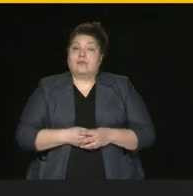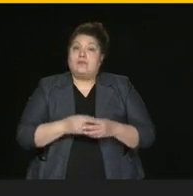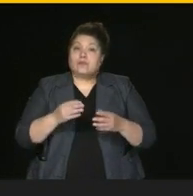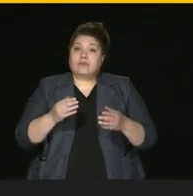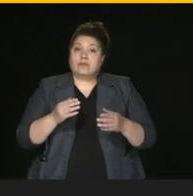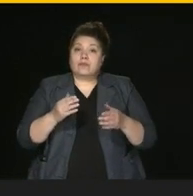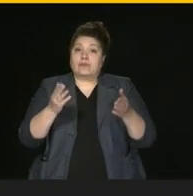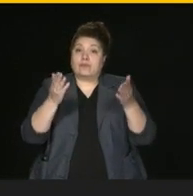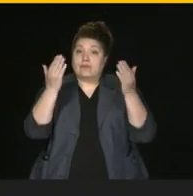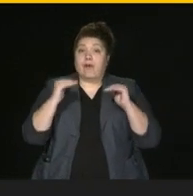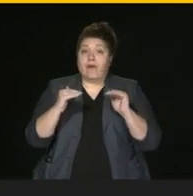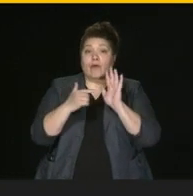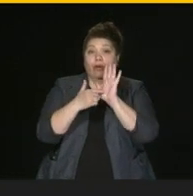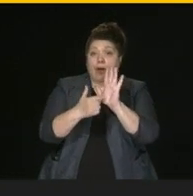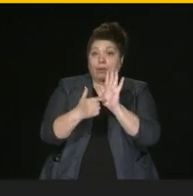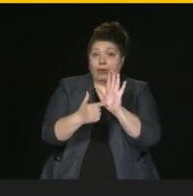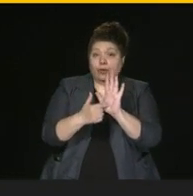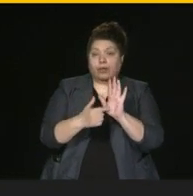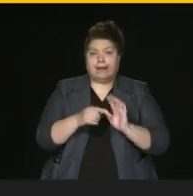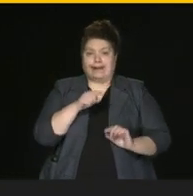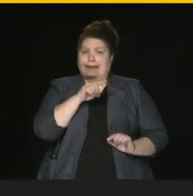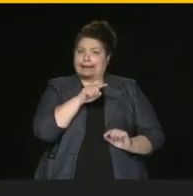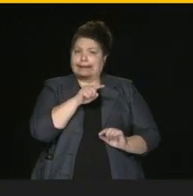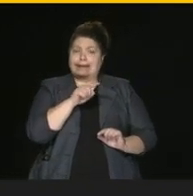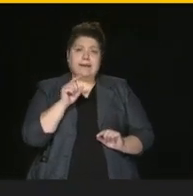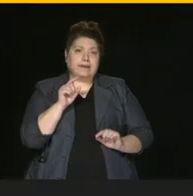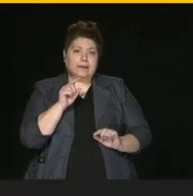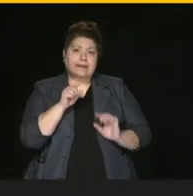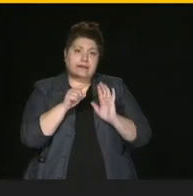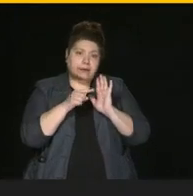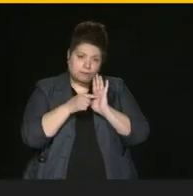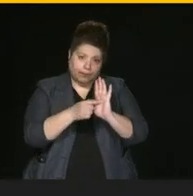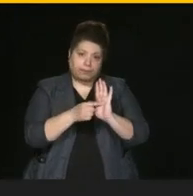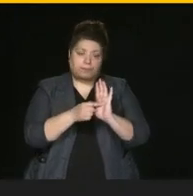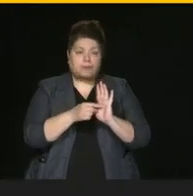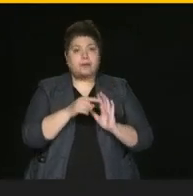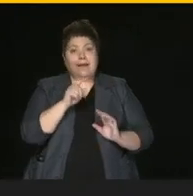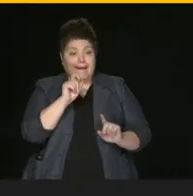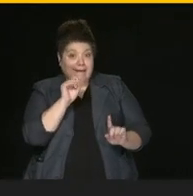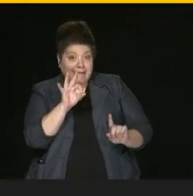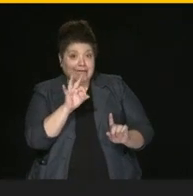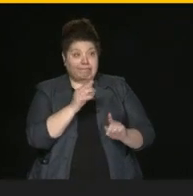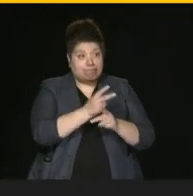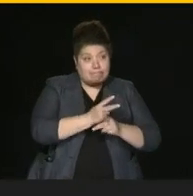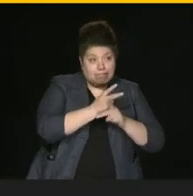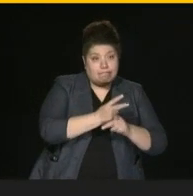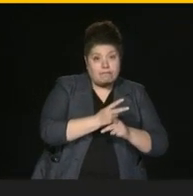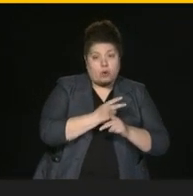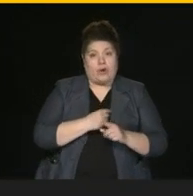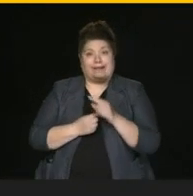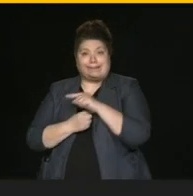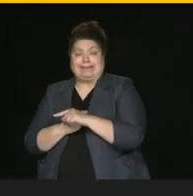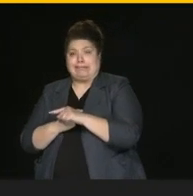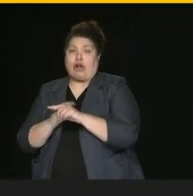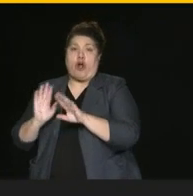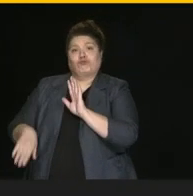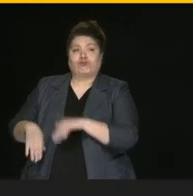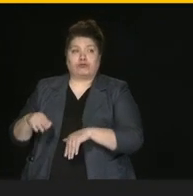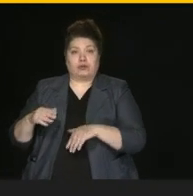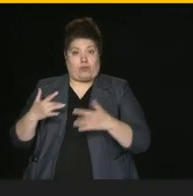SO IN THE NEXT SERIES OF SLIDES,